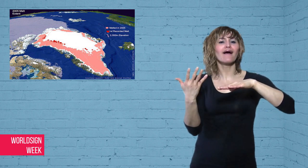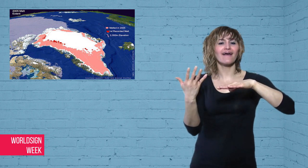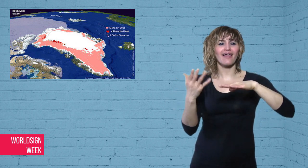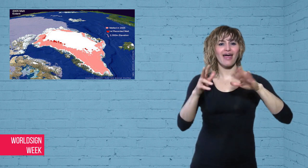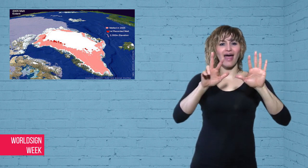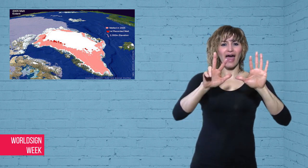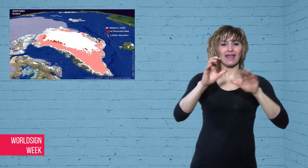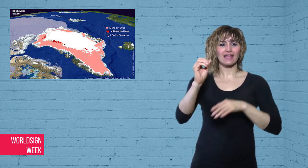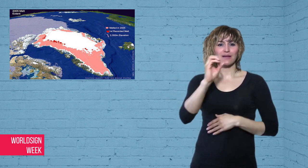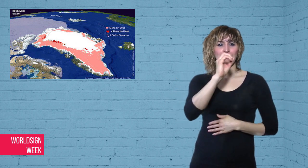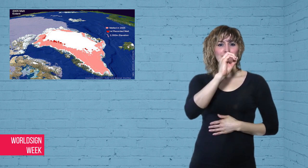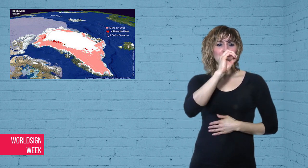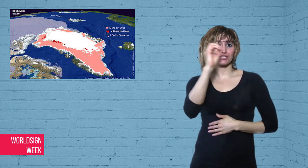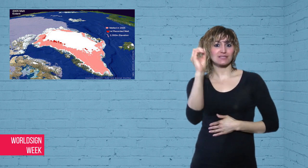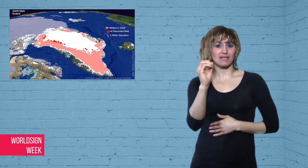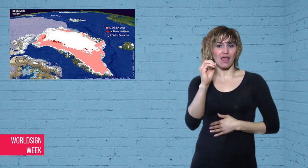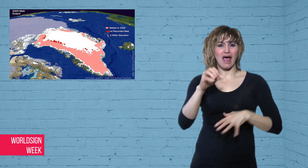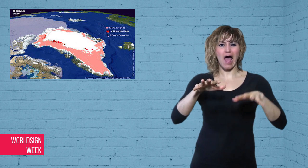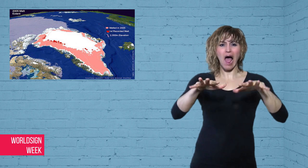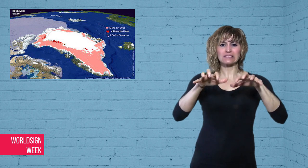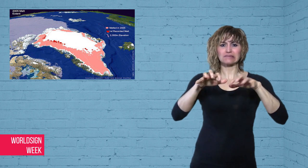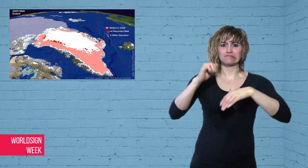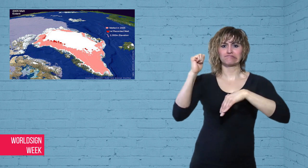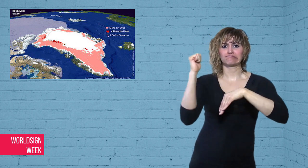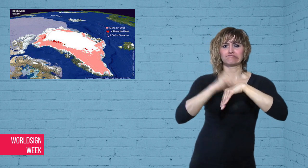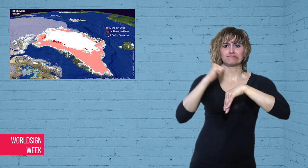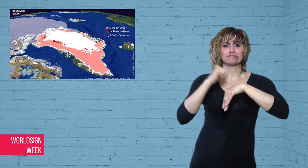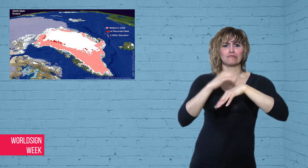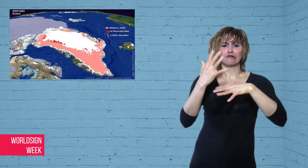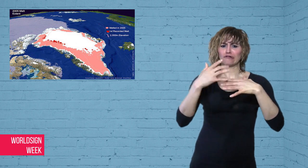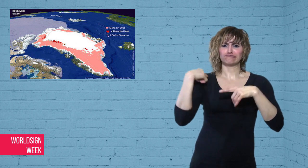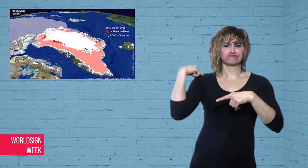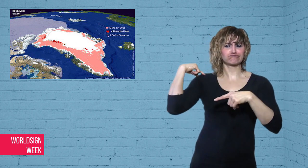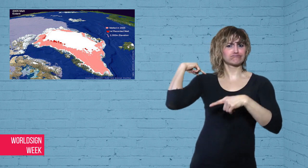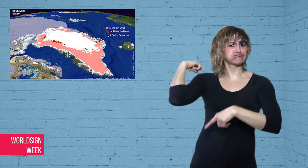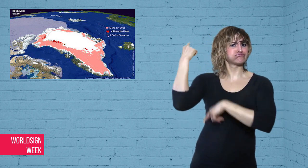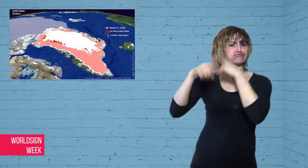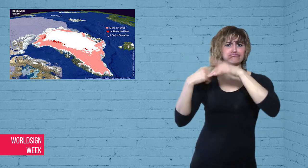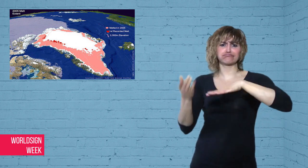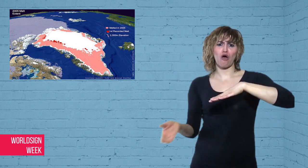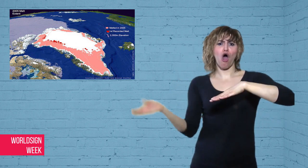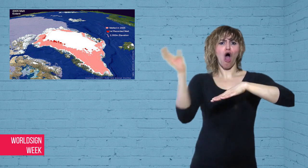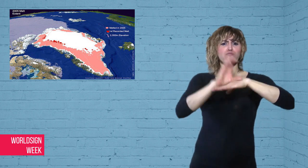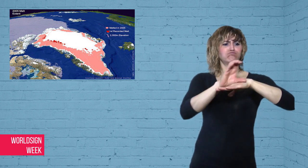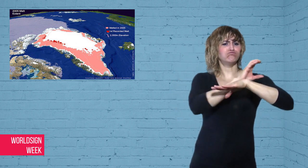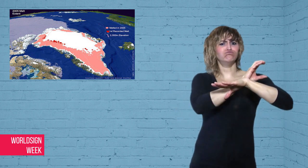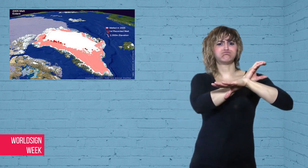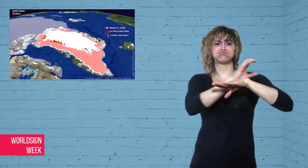country with roughly 80% covered